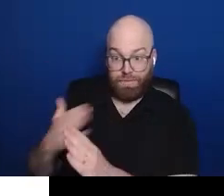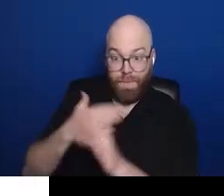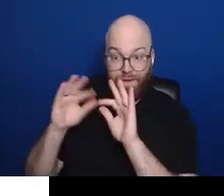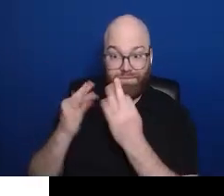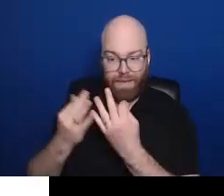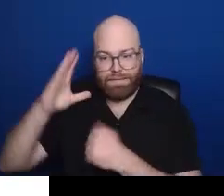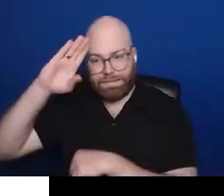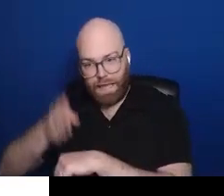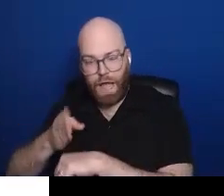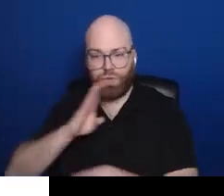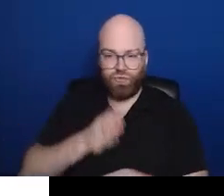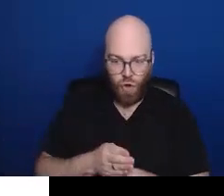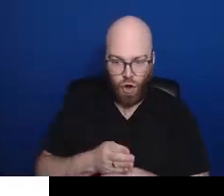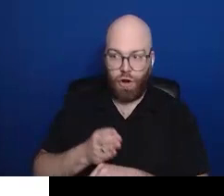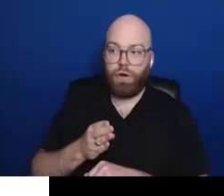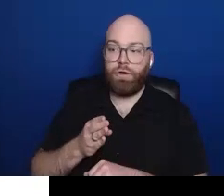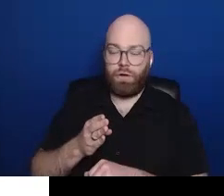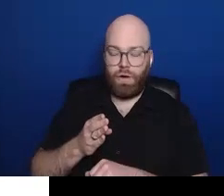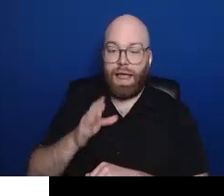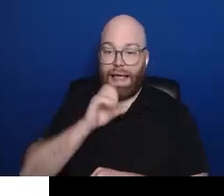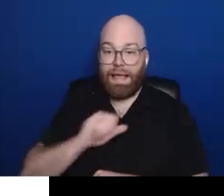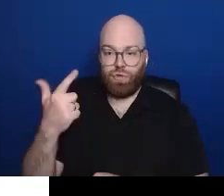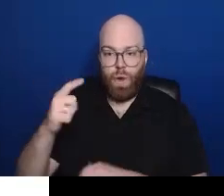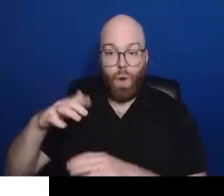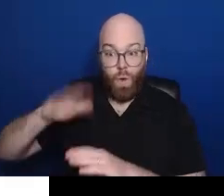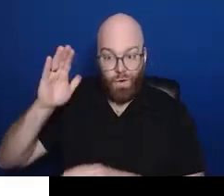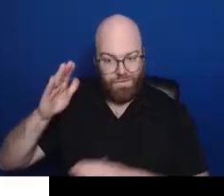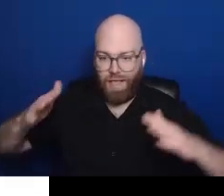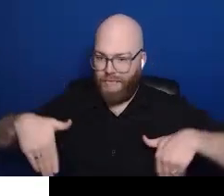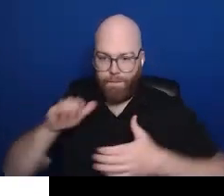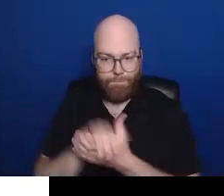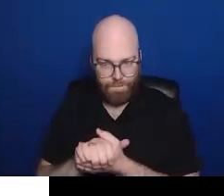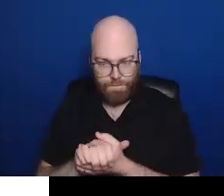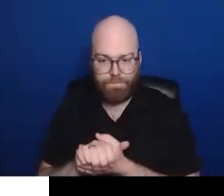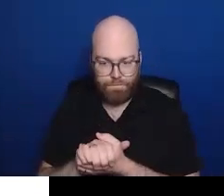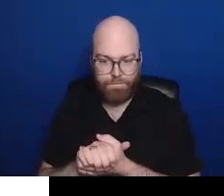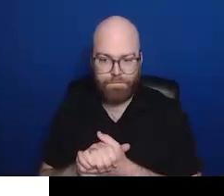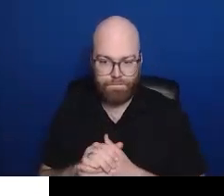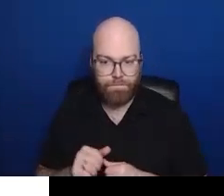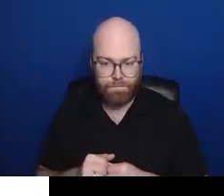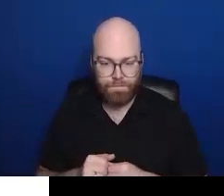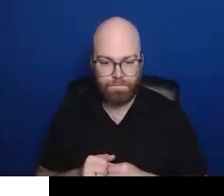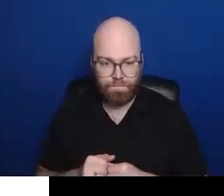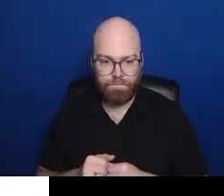over the age of 21, unmarried. Okay. And it's very important to know